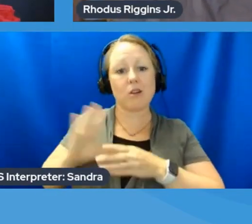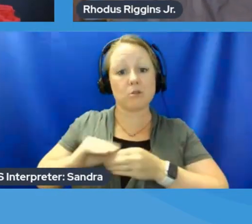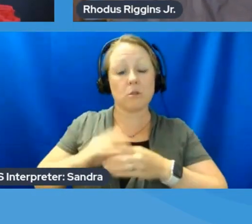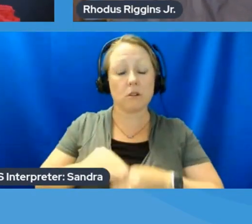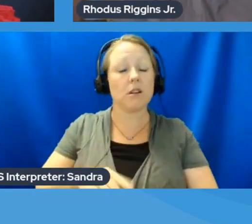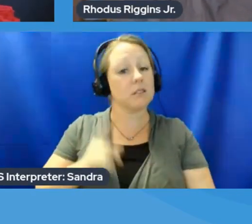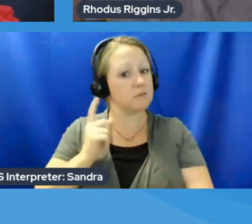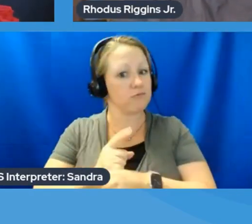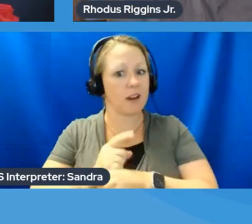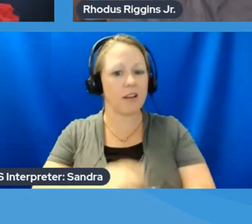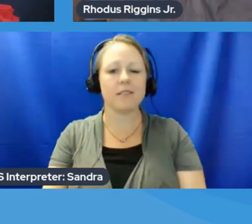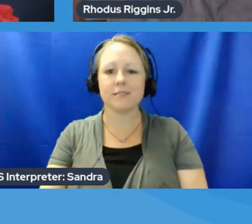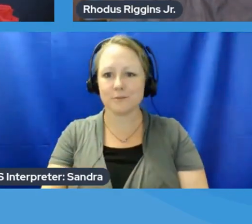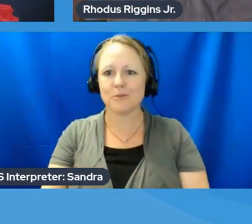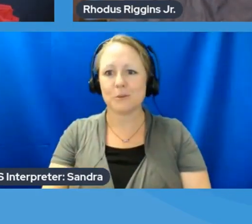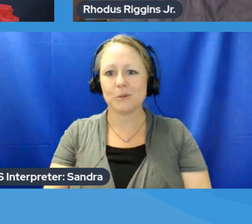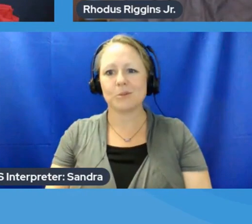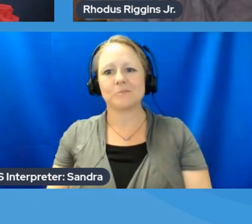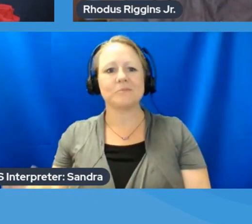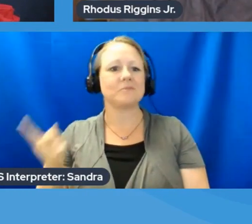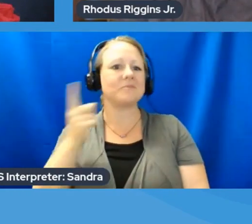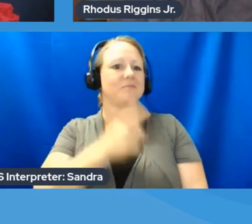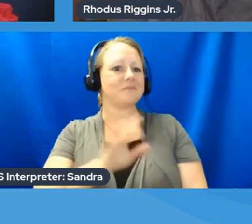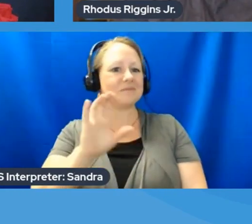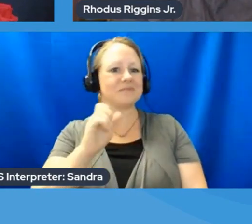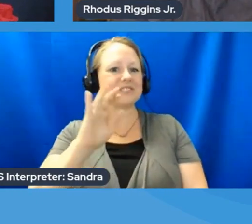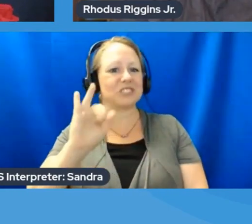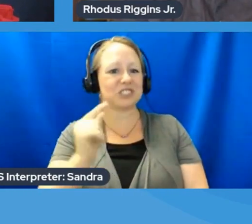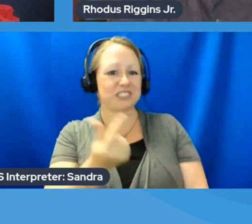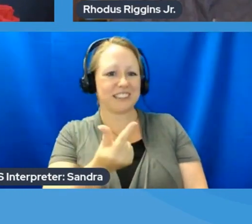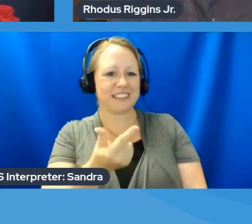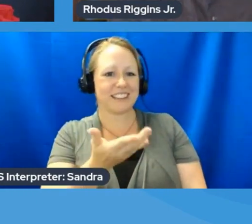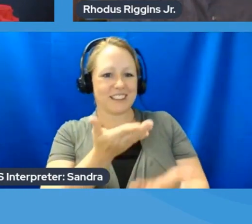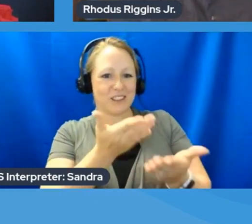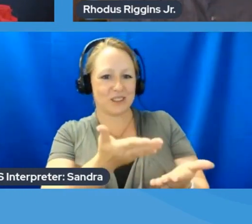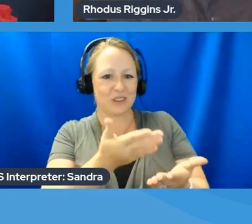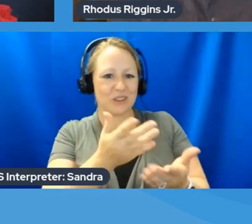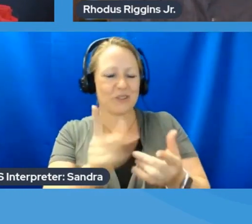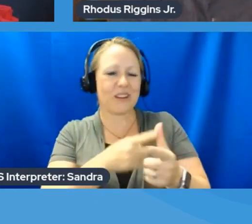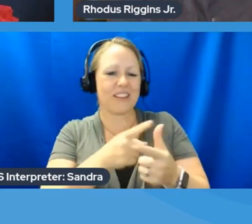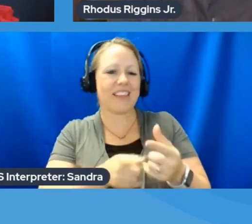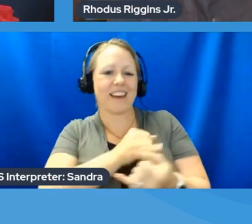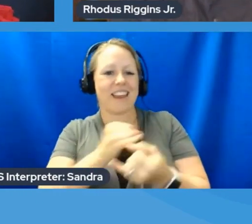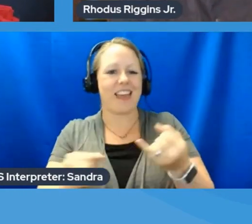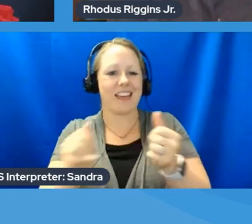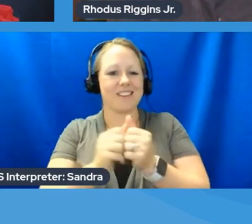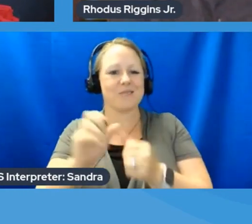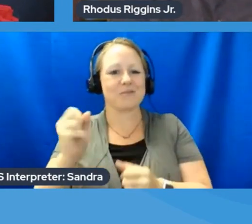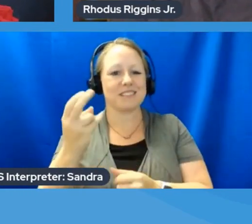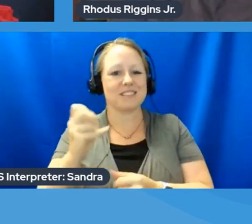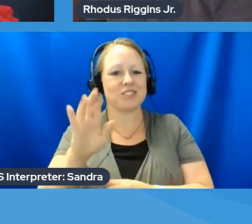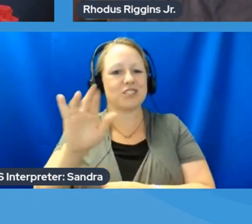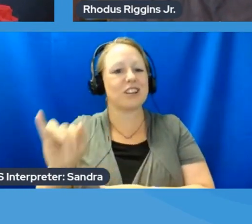Chih-Ing, I'm gonna bounce back over to you and then we'll wind down with Sherri. What are your thoughts here?